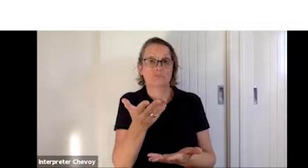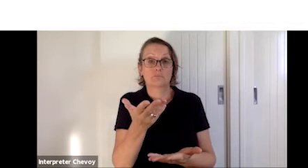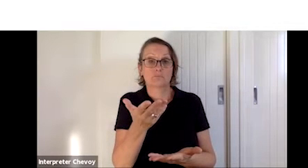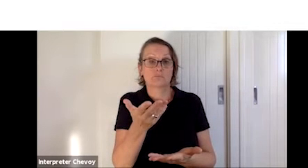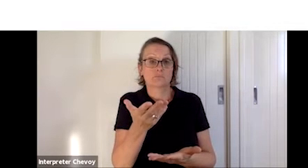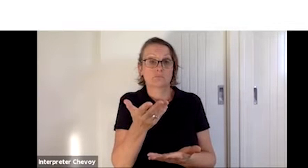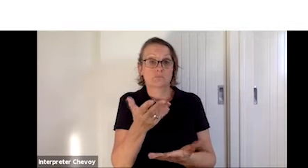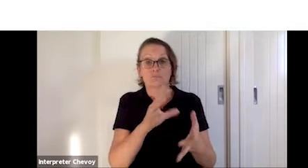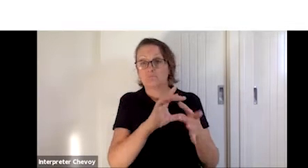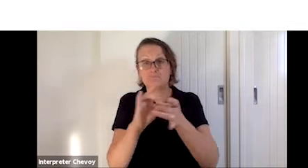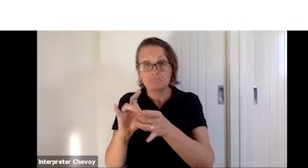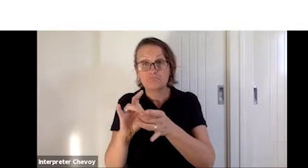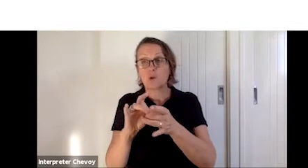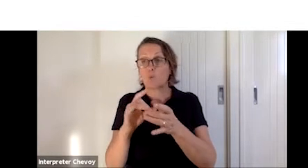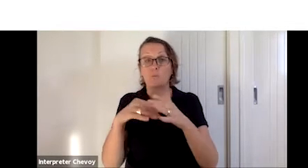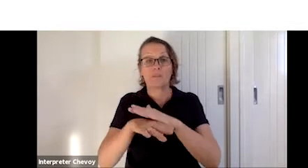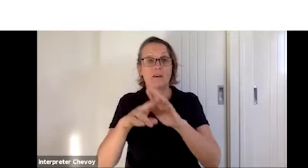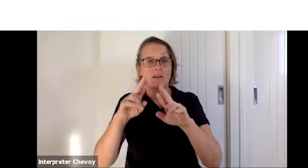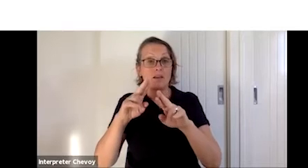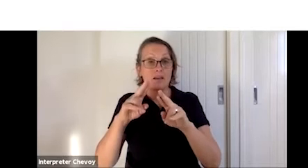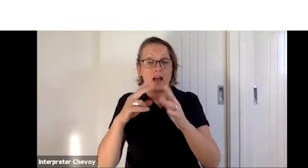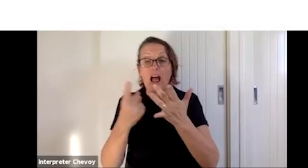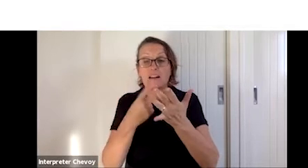for example, that's already in the system and you want to be connected to them,